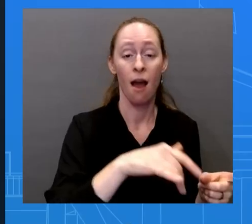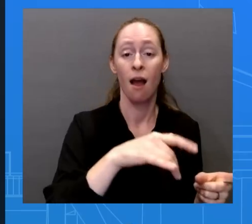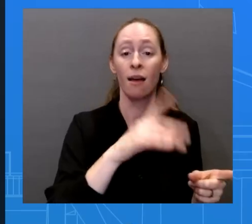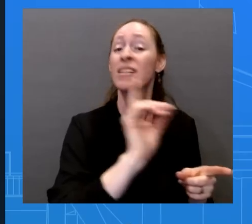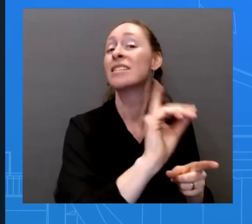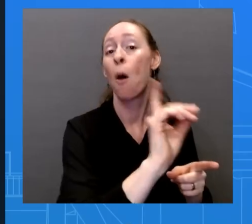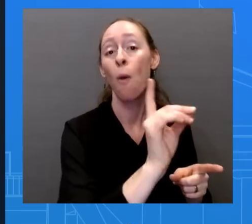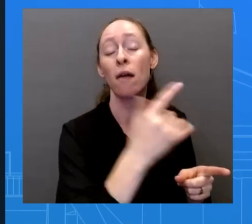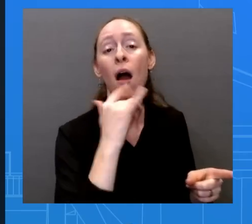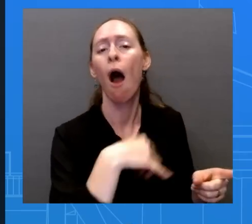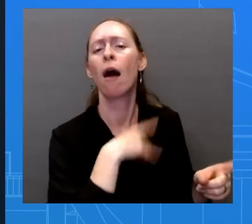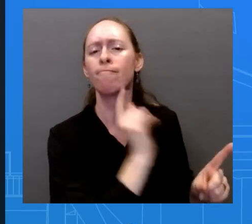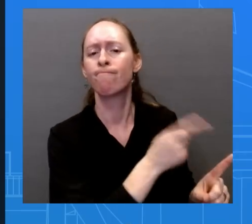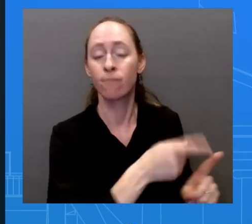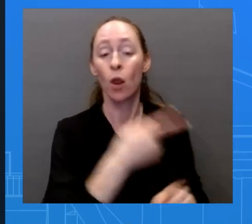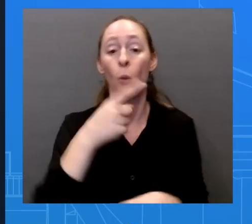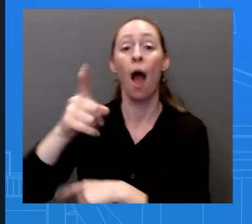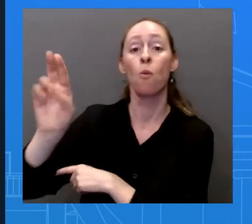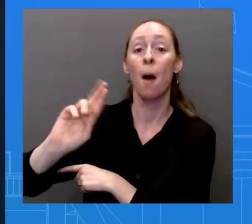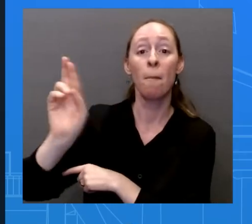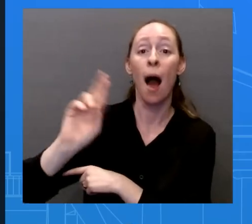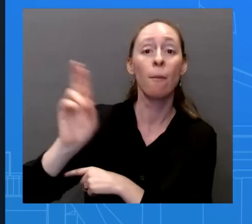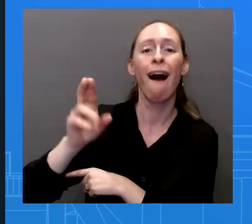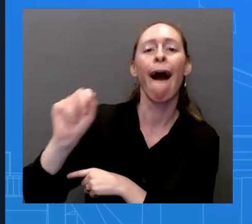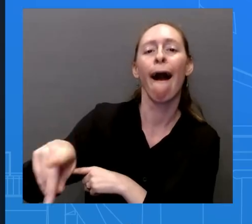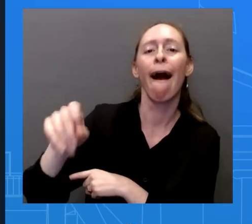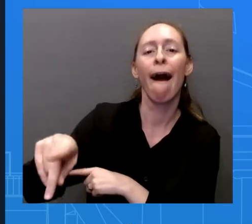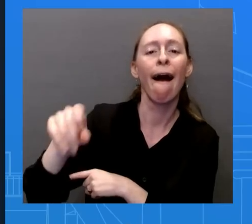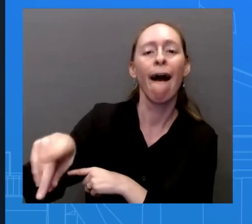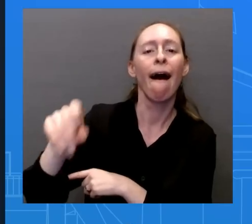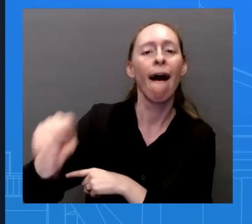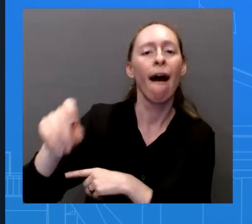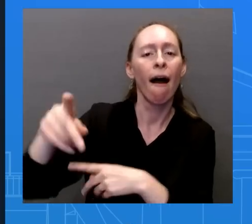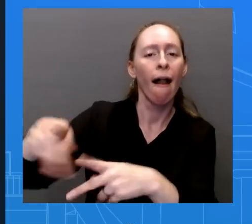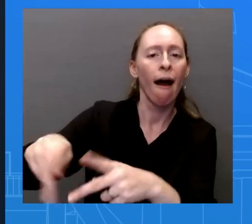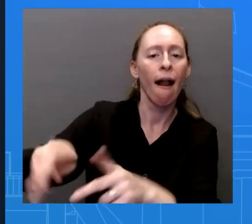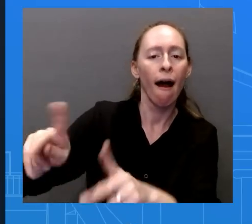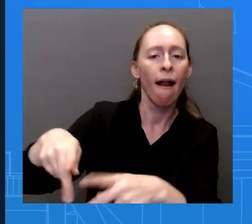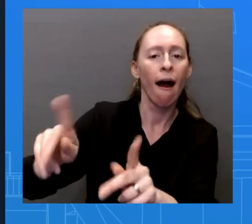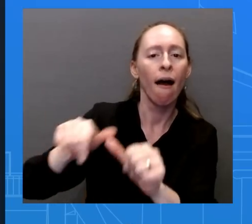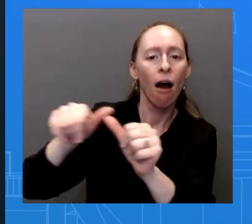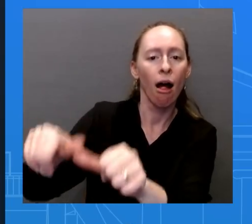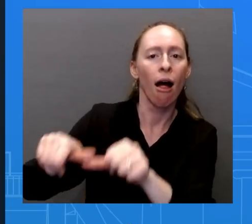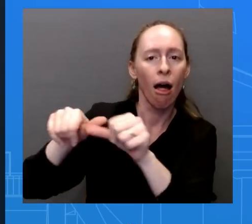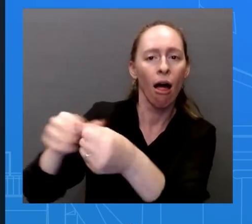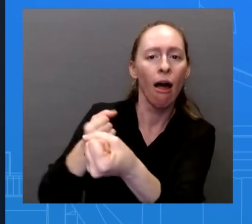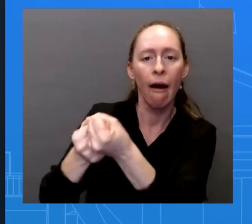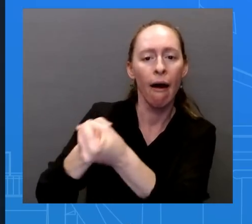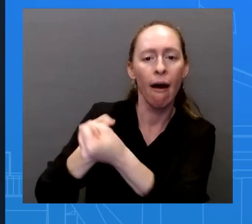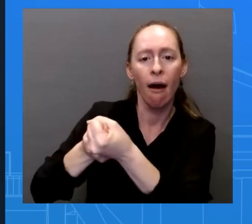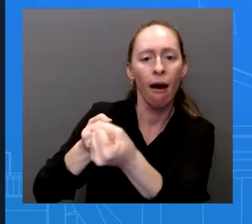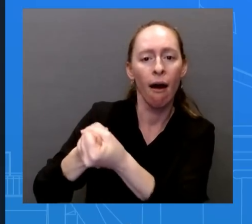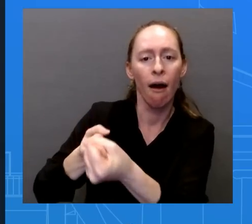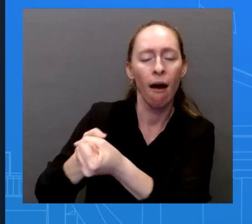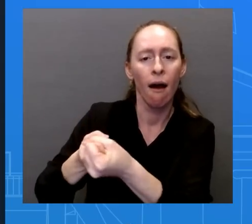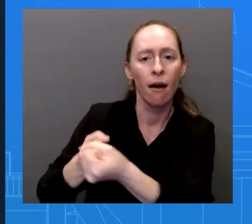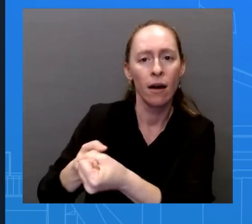and become celebrated and sought-after endorsements. Senator Tuberville -- let's not forget this just happened --